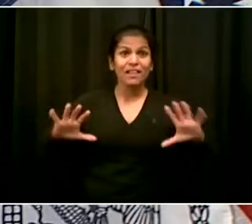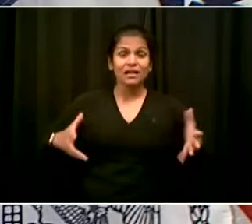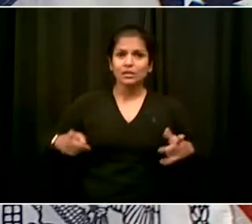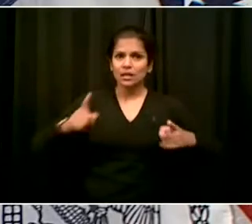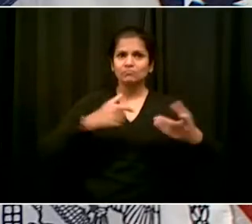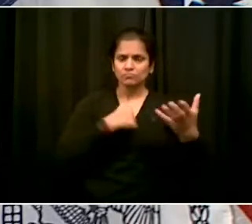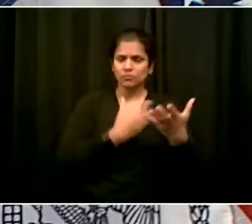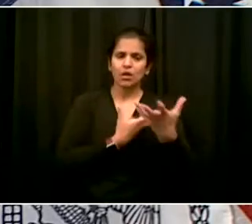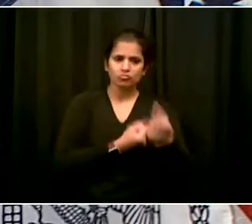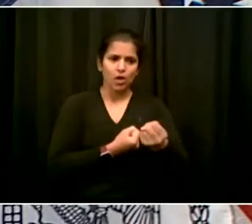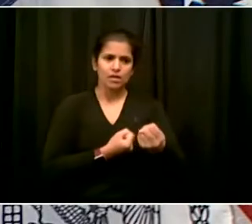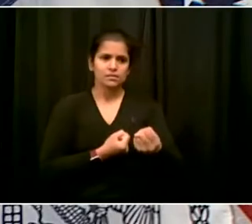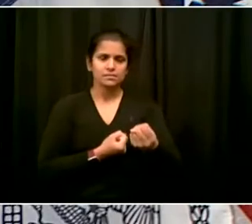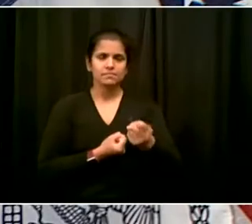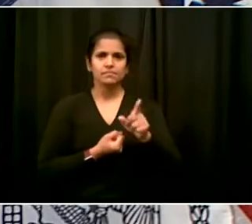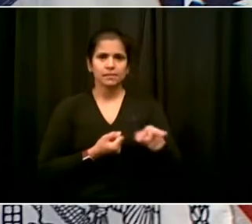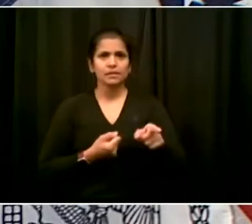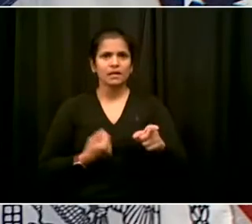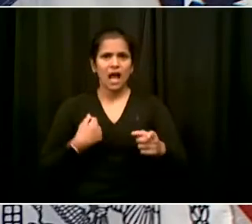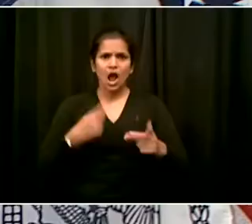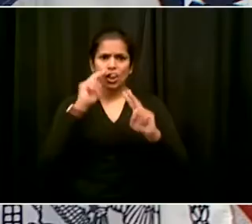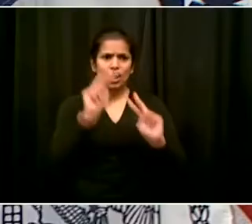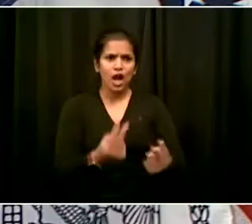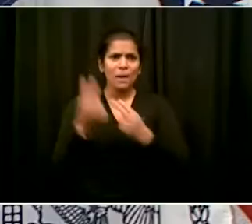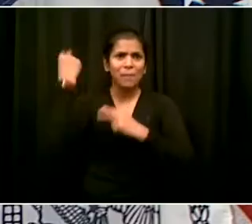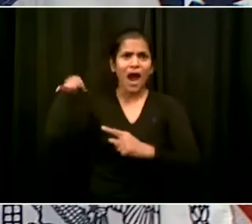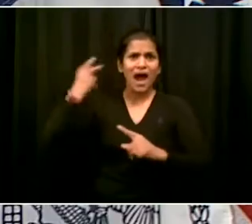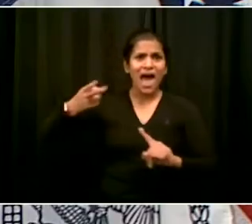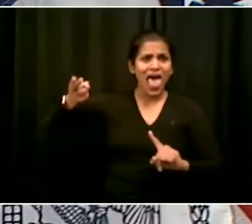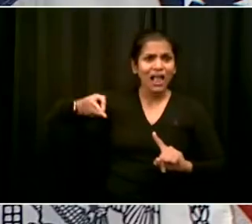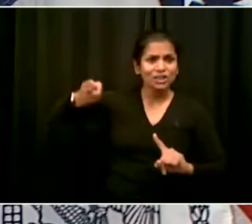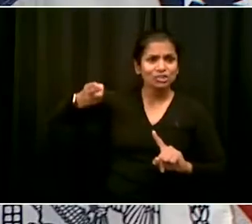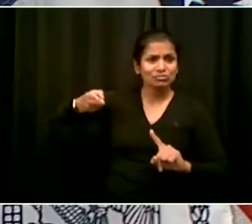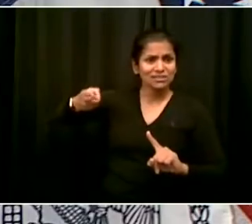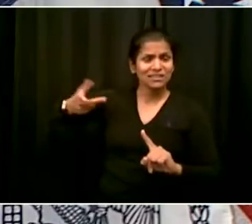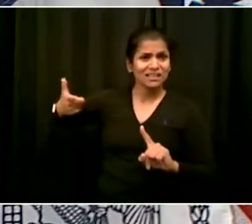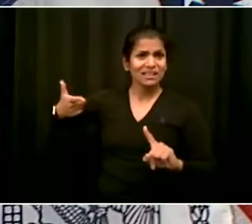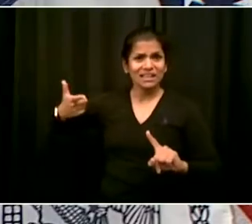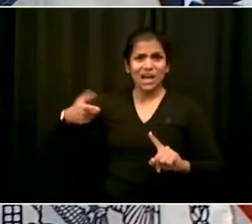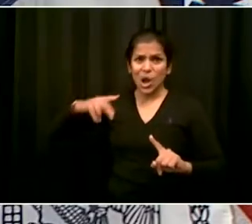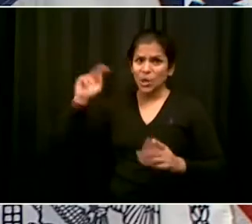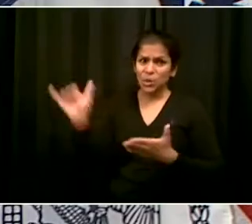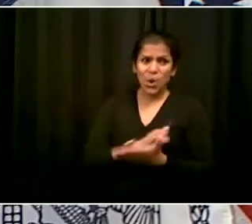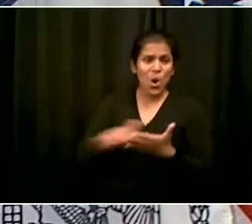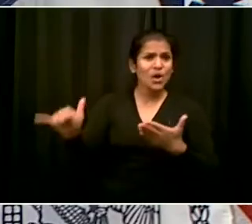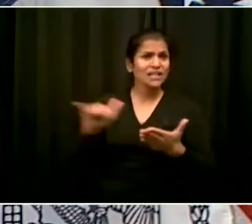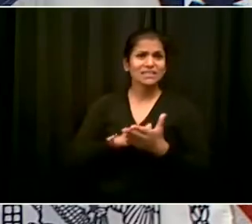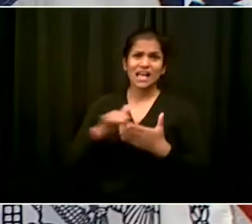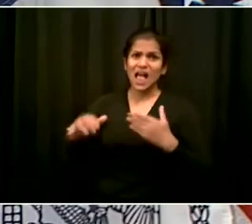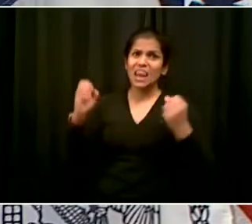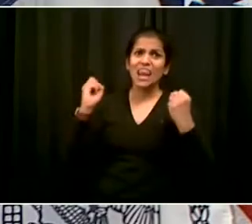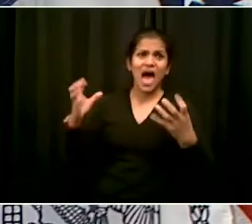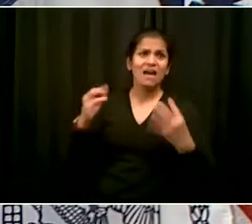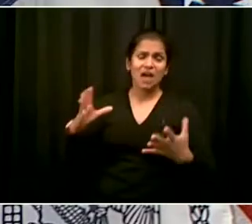LOOK AAT THE HHISTORYRY OF AMERICAN GOVERNMENT AND INSTITUTIONAL RACISM AND BE